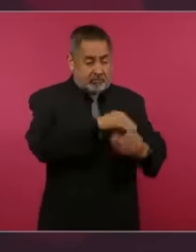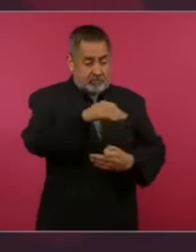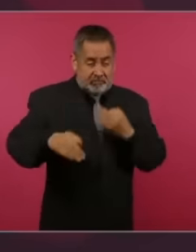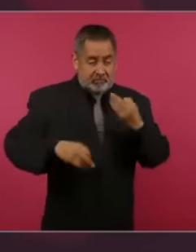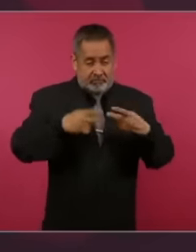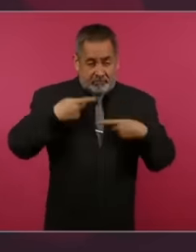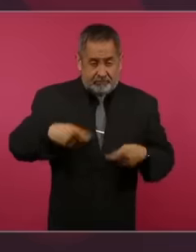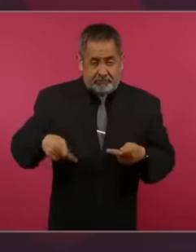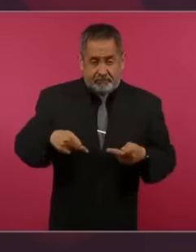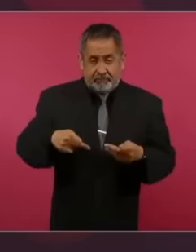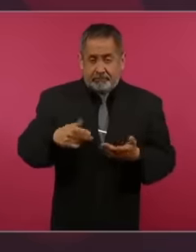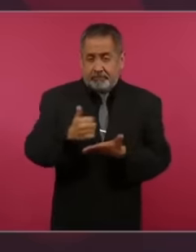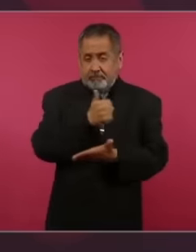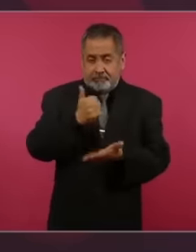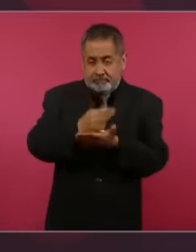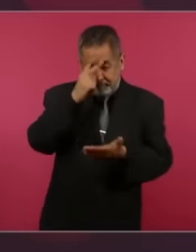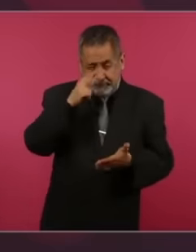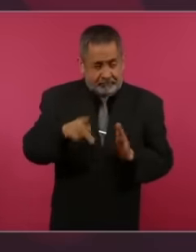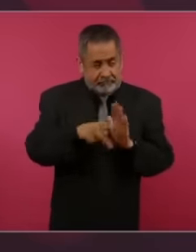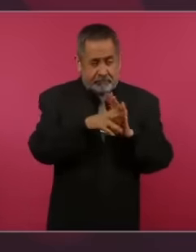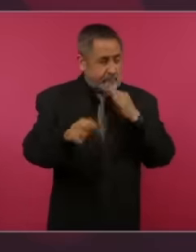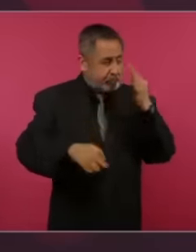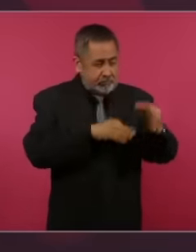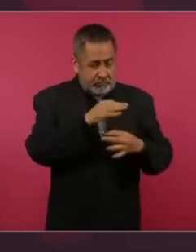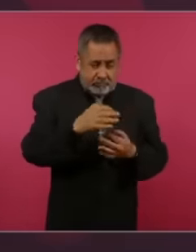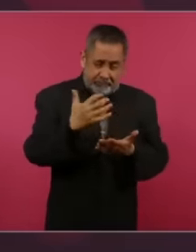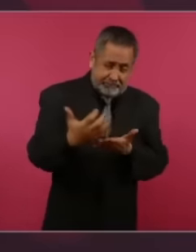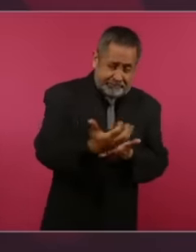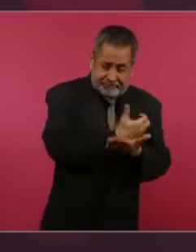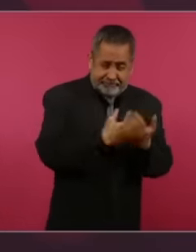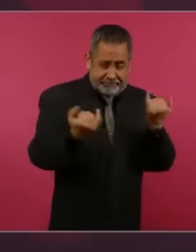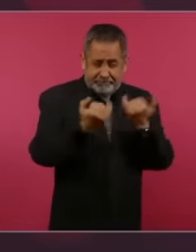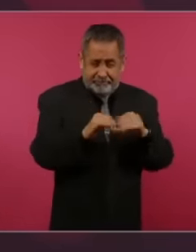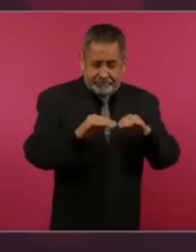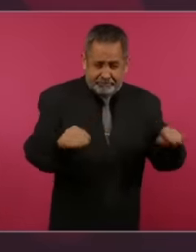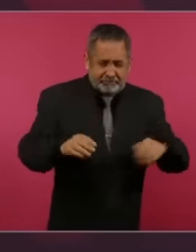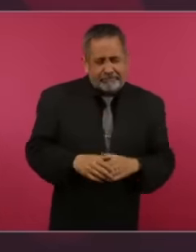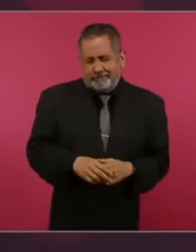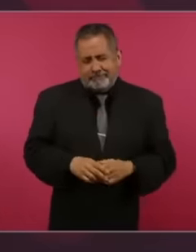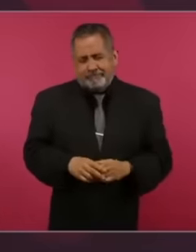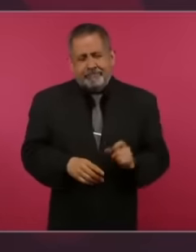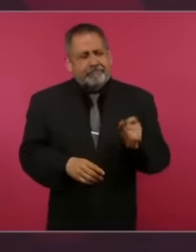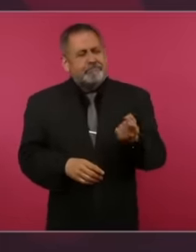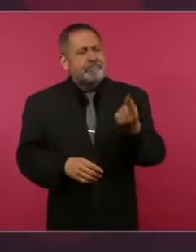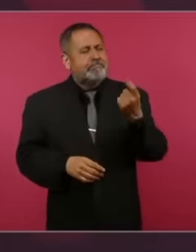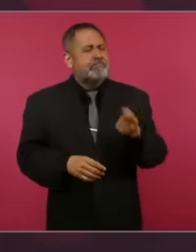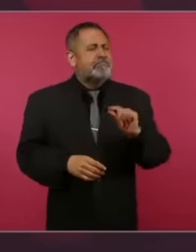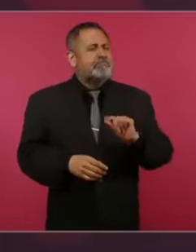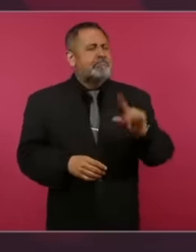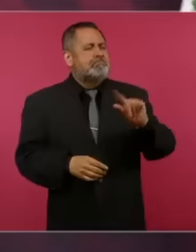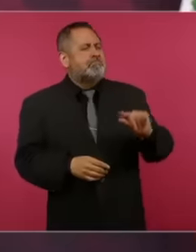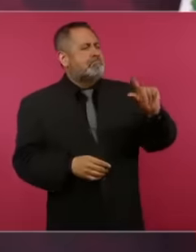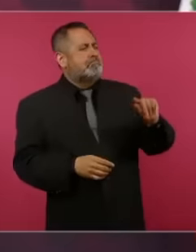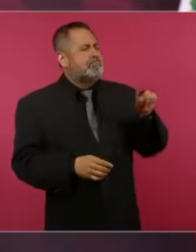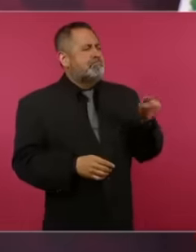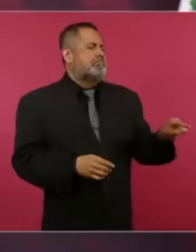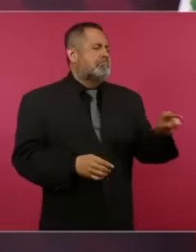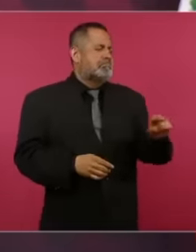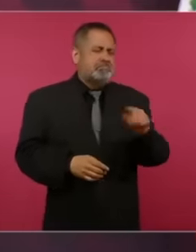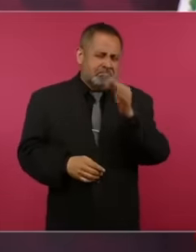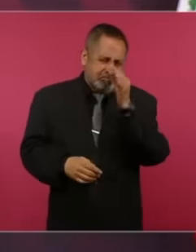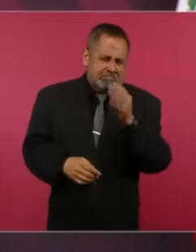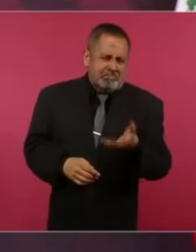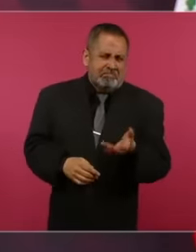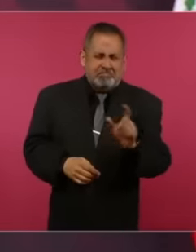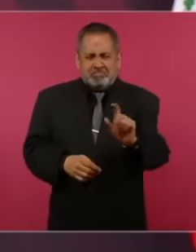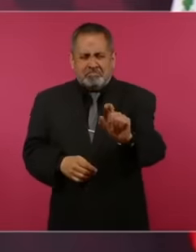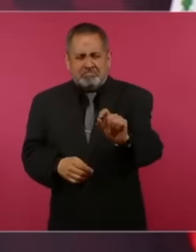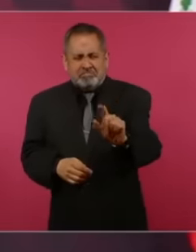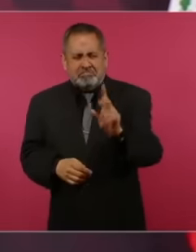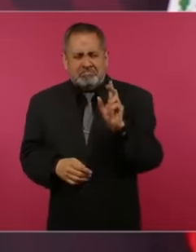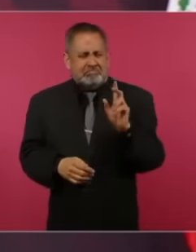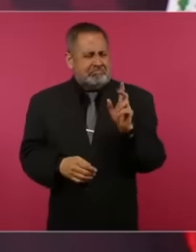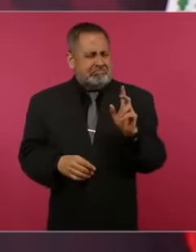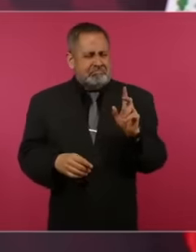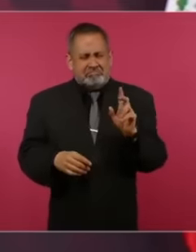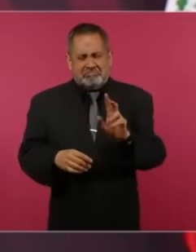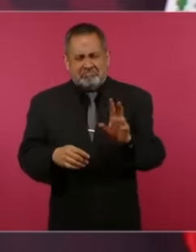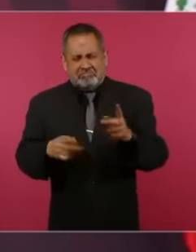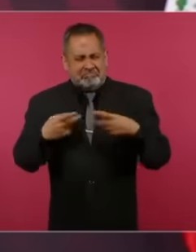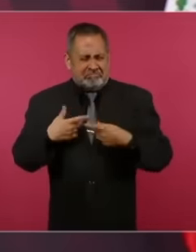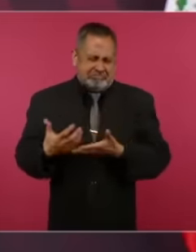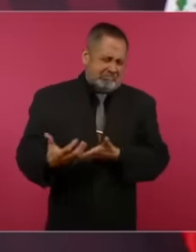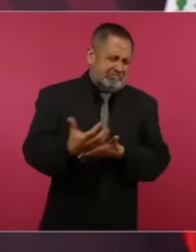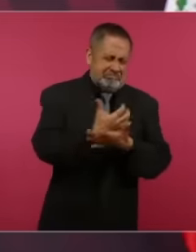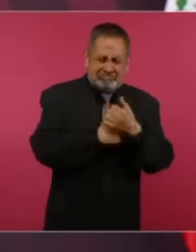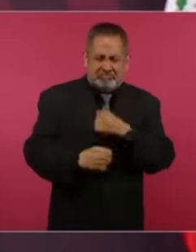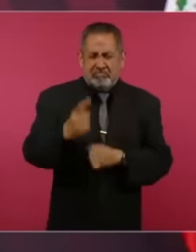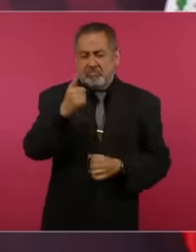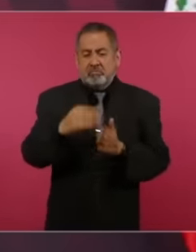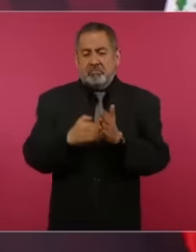earn the same, we are talking about the figures How many were there 20 who earn more than a million a month